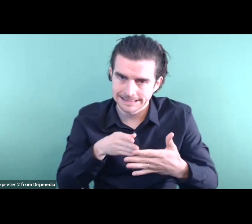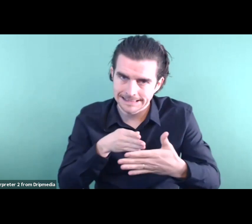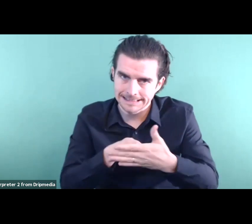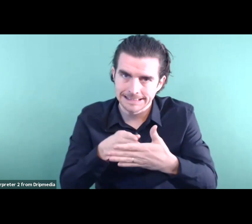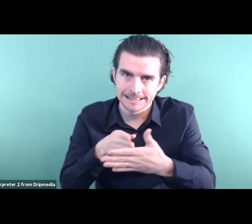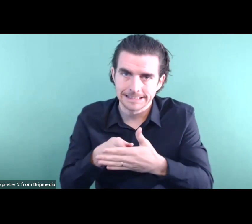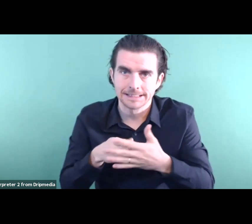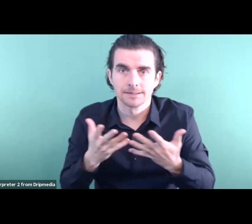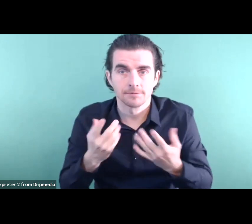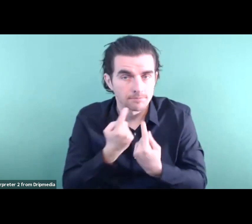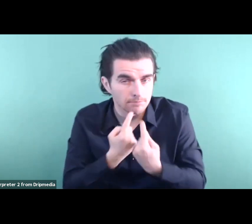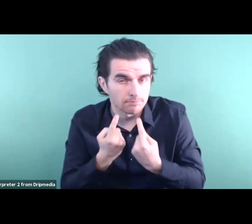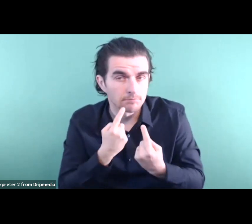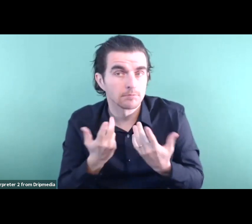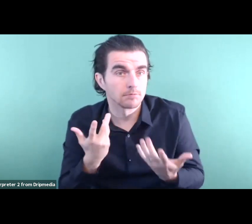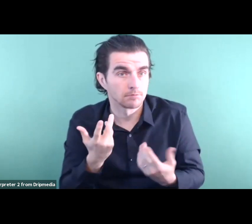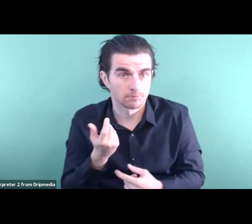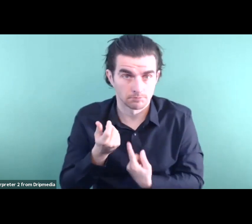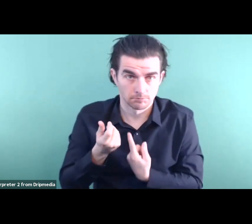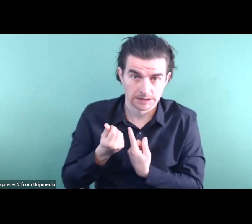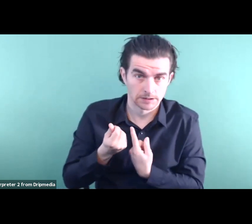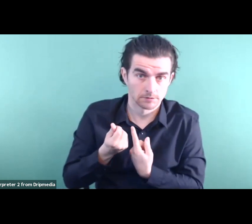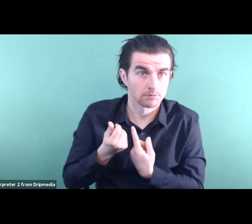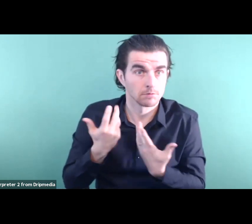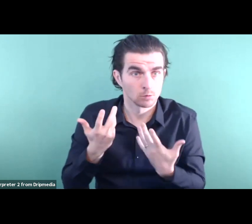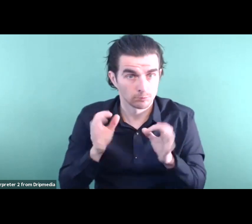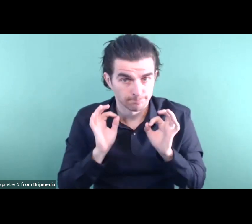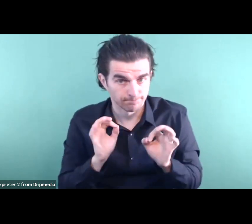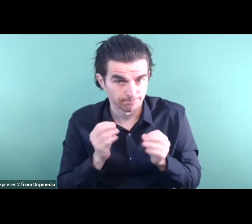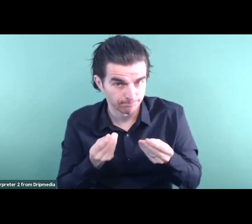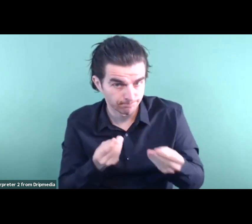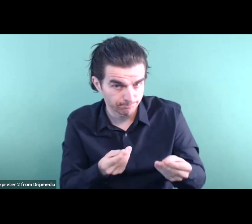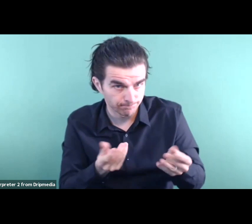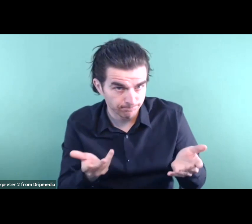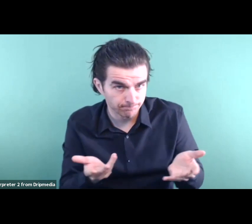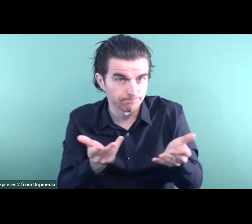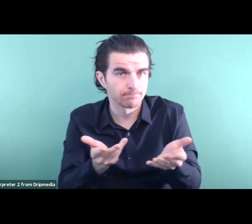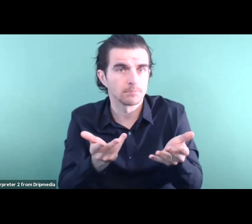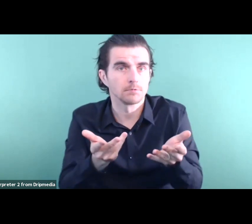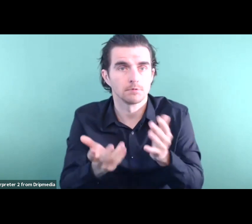a big issue, if I'm a deaf person, what kind of interpretation I will get, I will need a proxy to